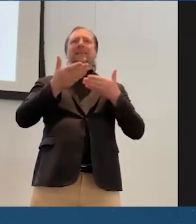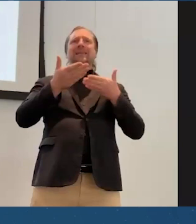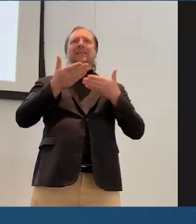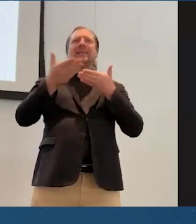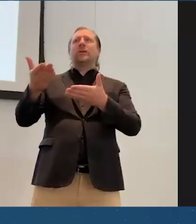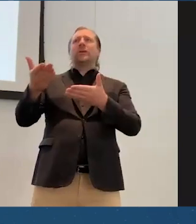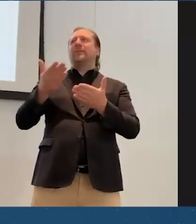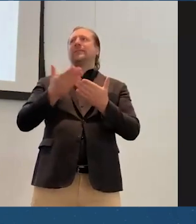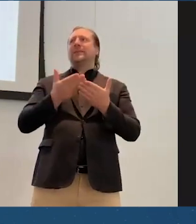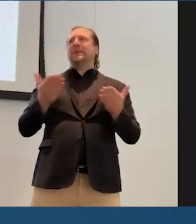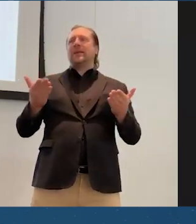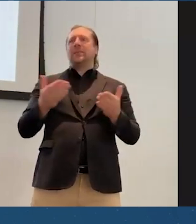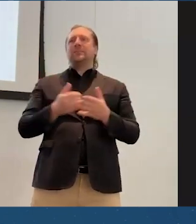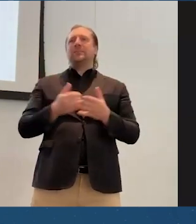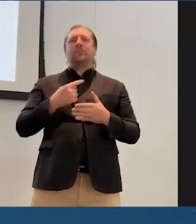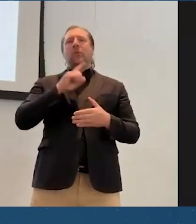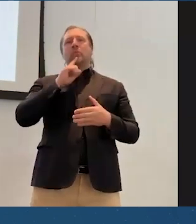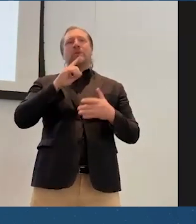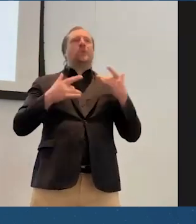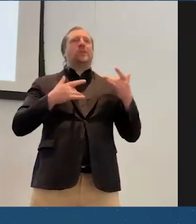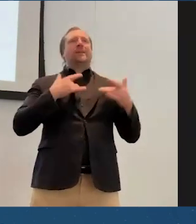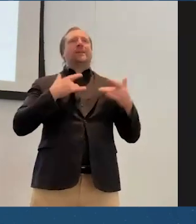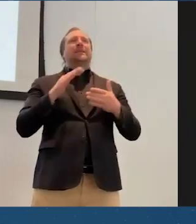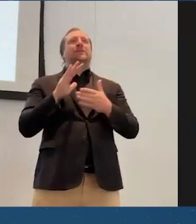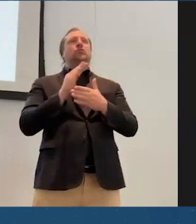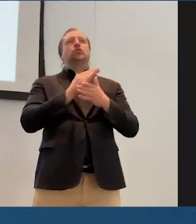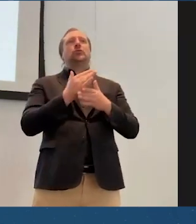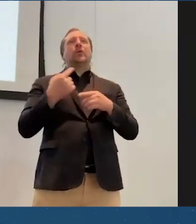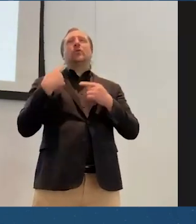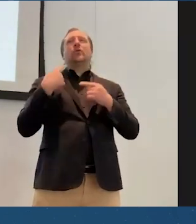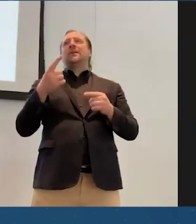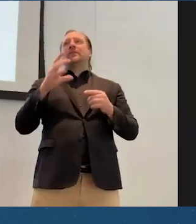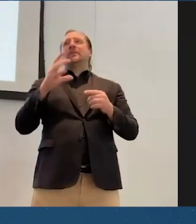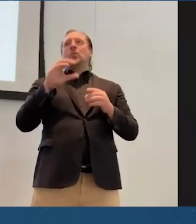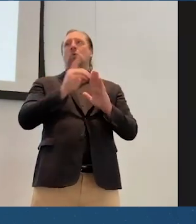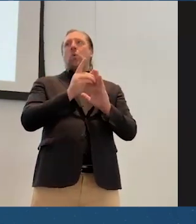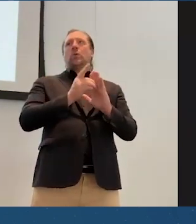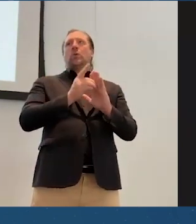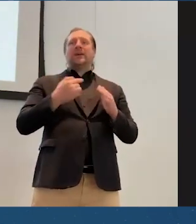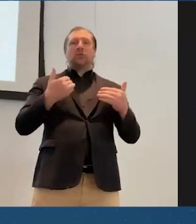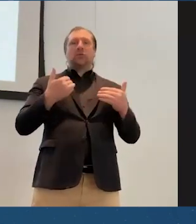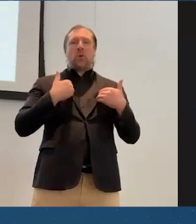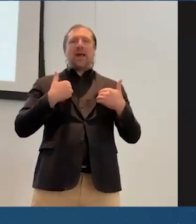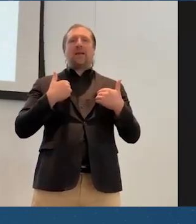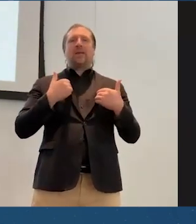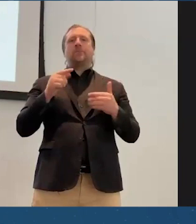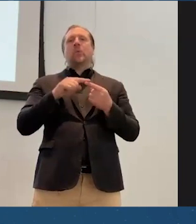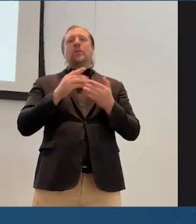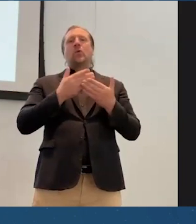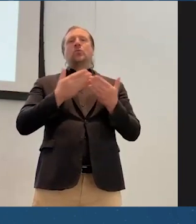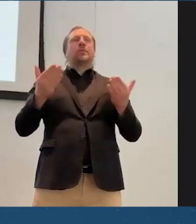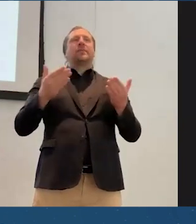And we'll be really excited to share the past few co-designs that we've held, and when those things come to launch,